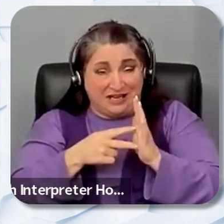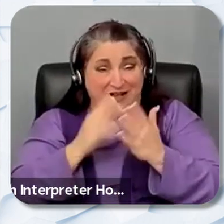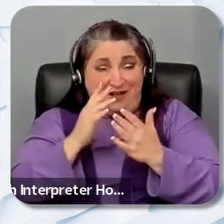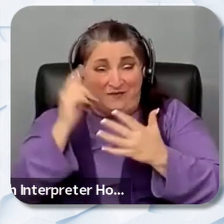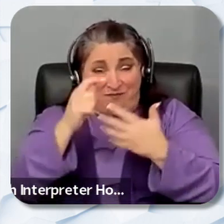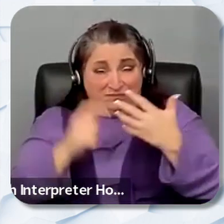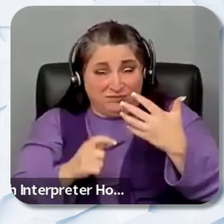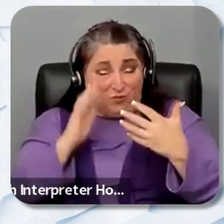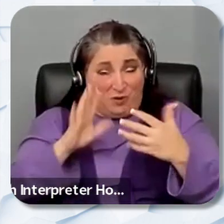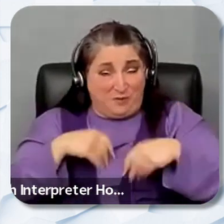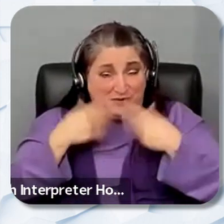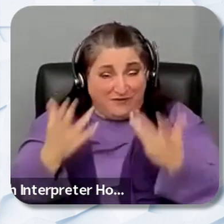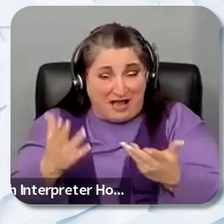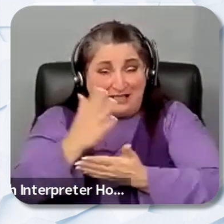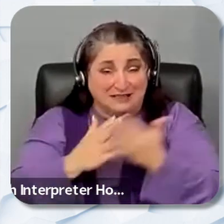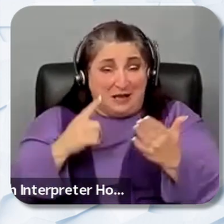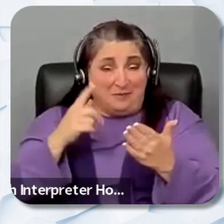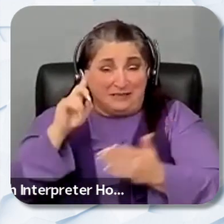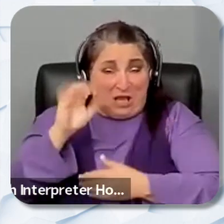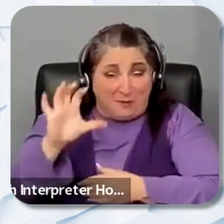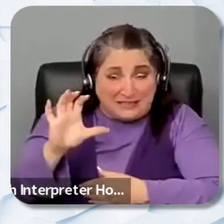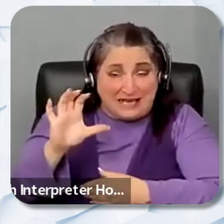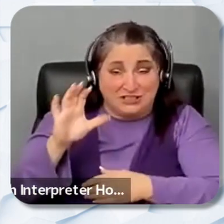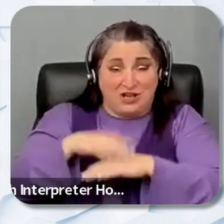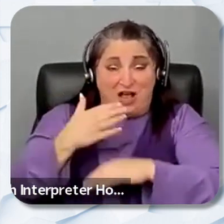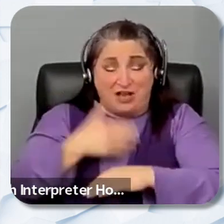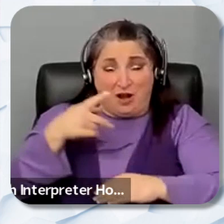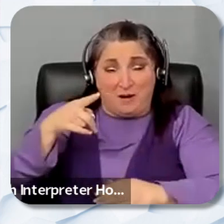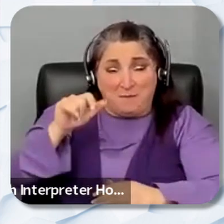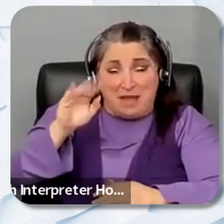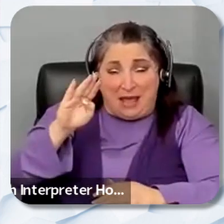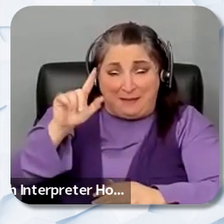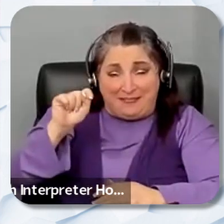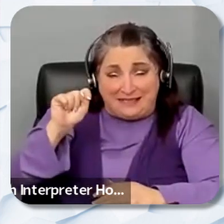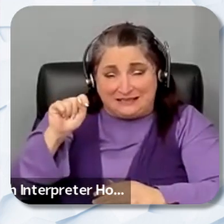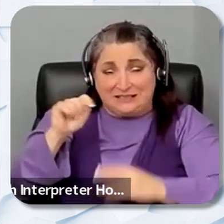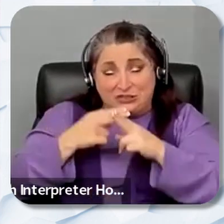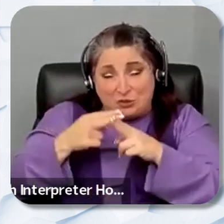some documentation up on our Padlet very shortly. We wanted to kind of walk through it today